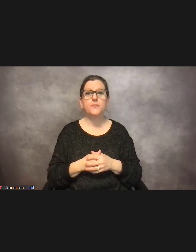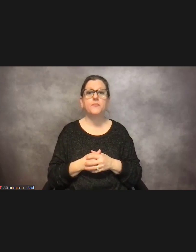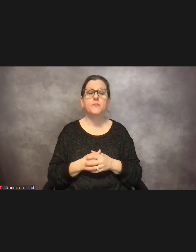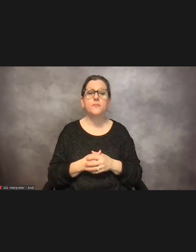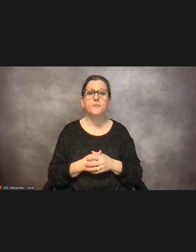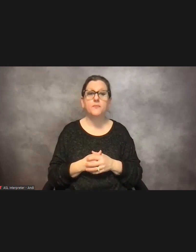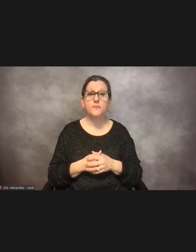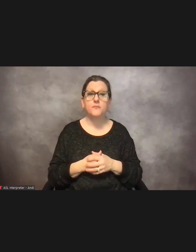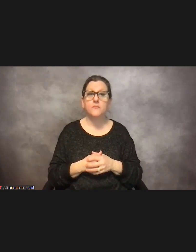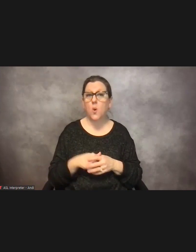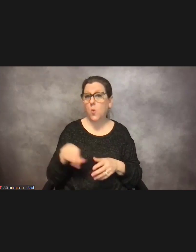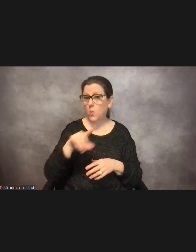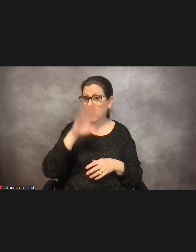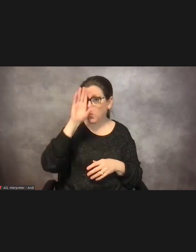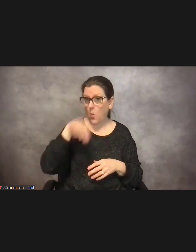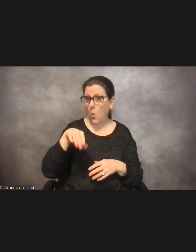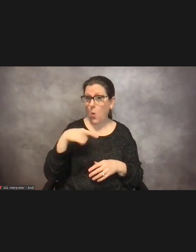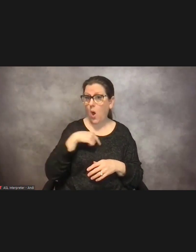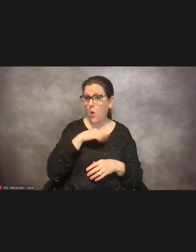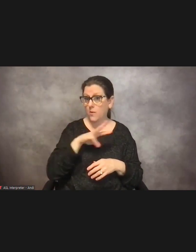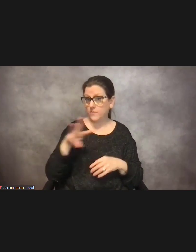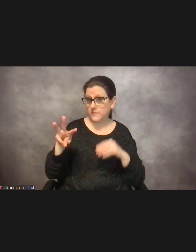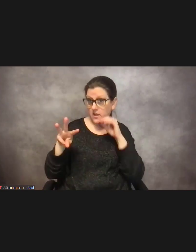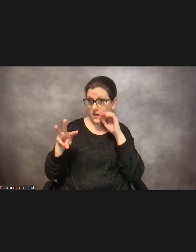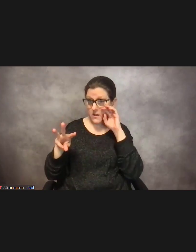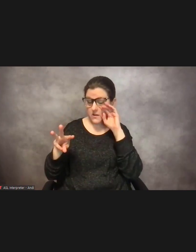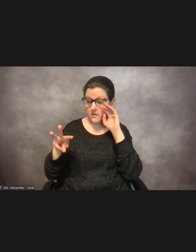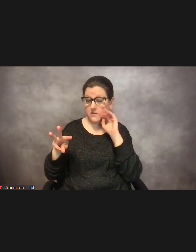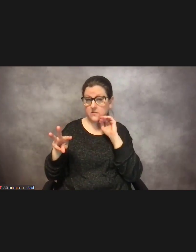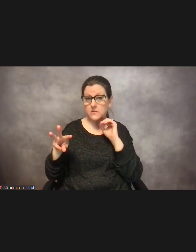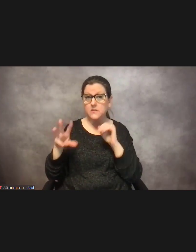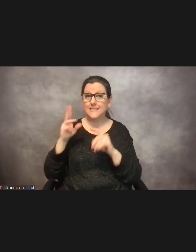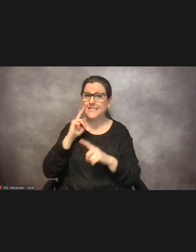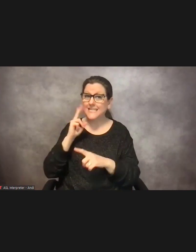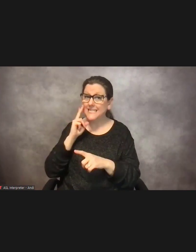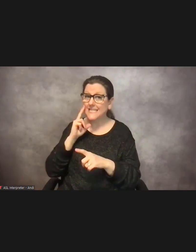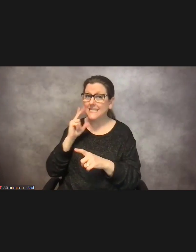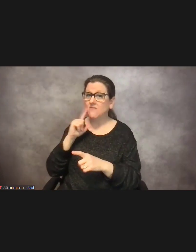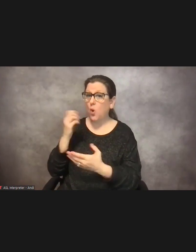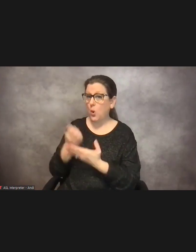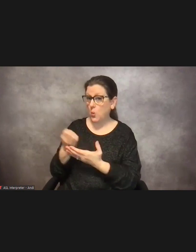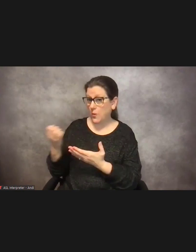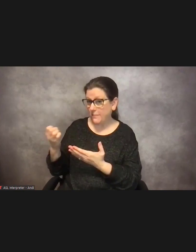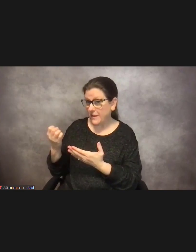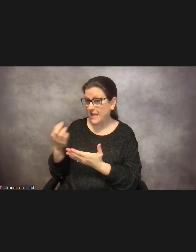So, just, um, so that you know, on our website, you'll find, um,